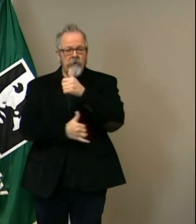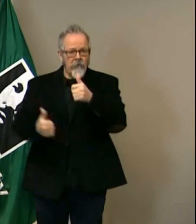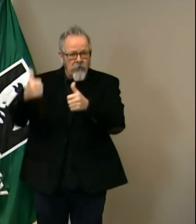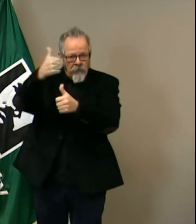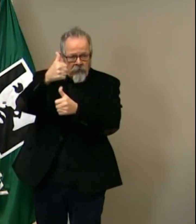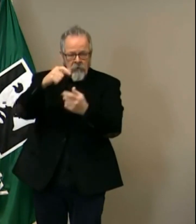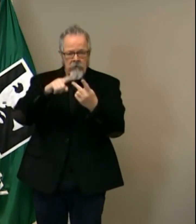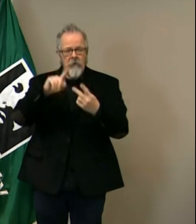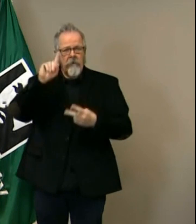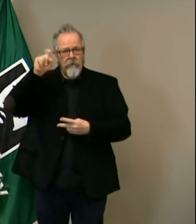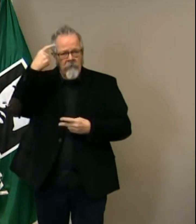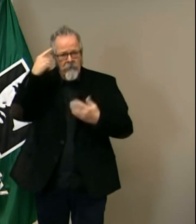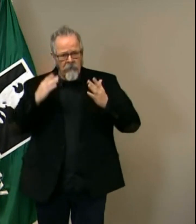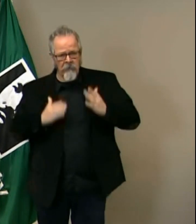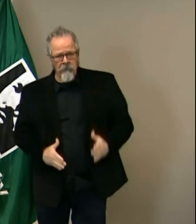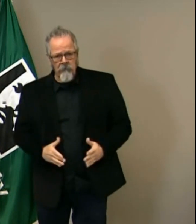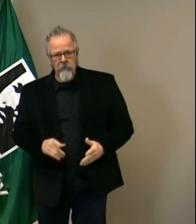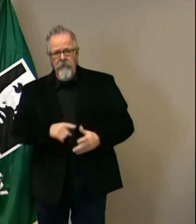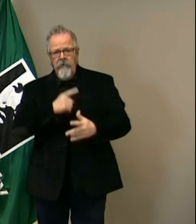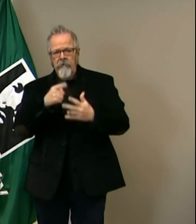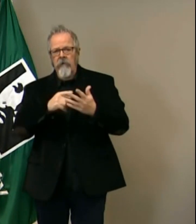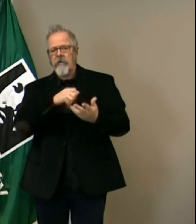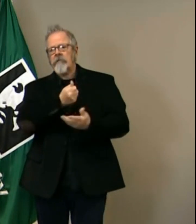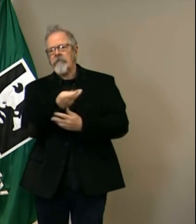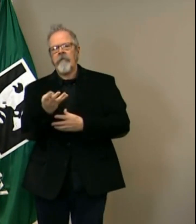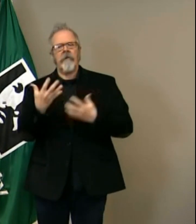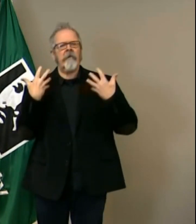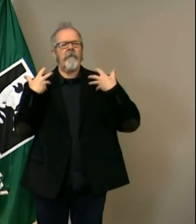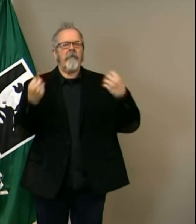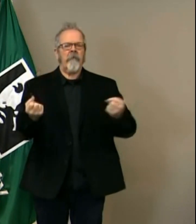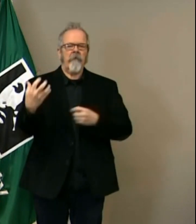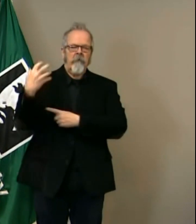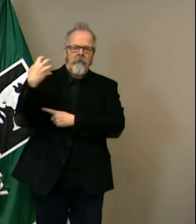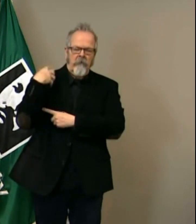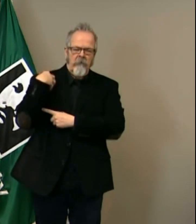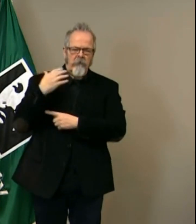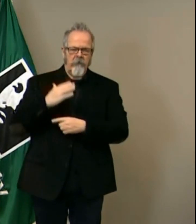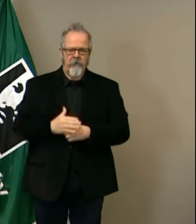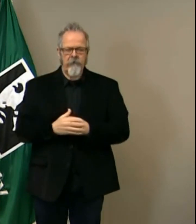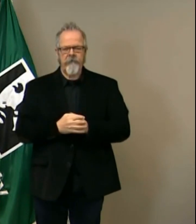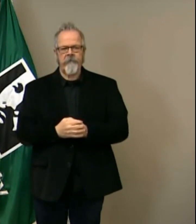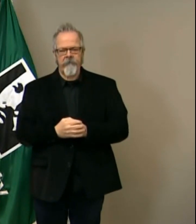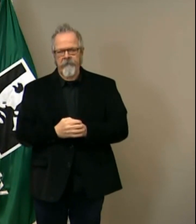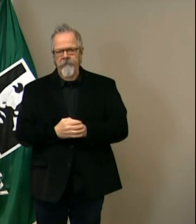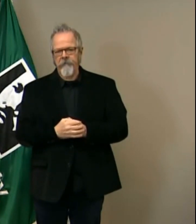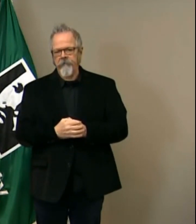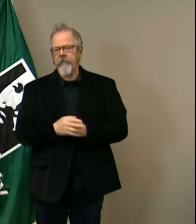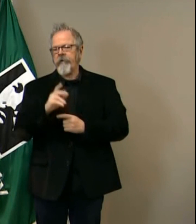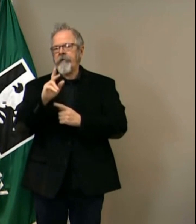County Health Officer dr. Jeff Duchin also available for questions Public